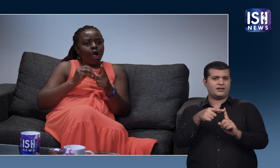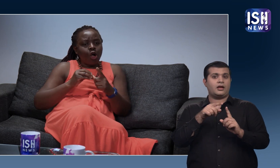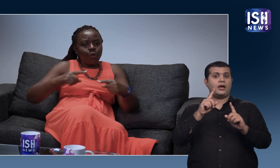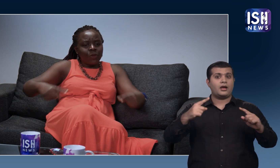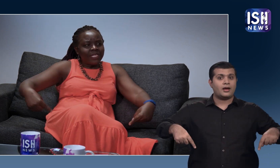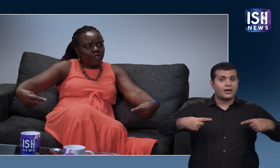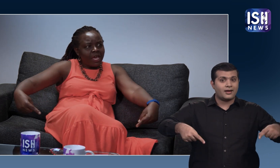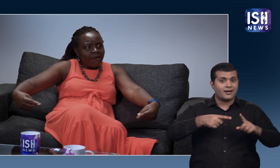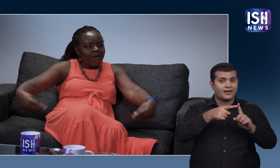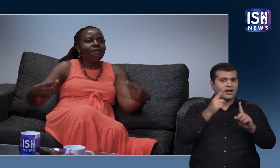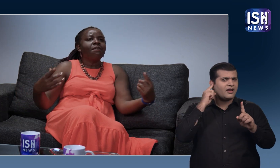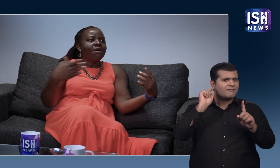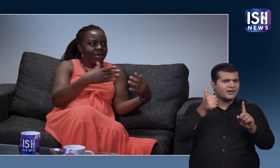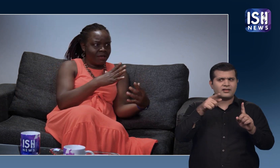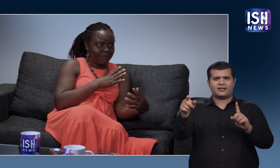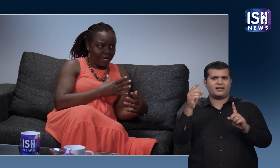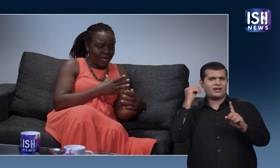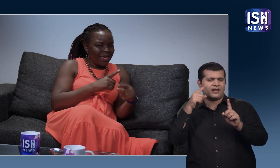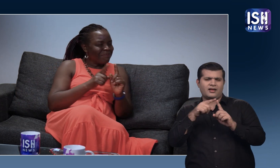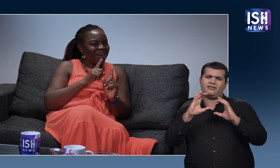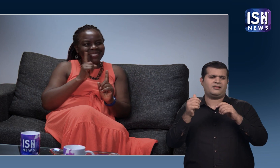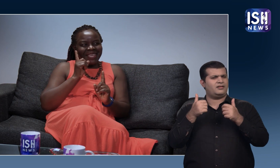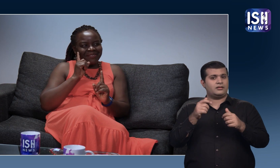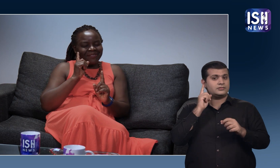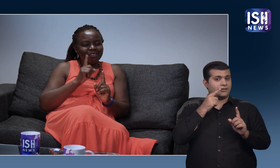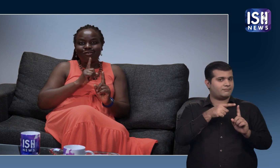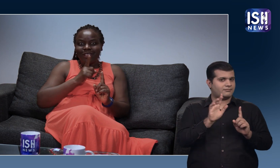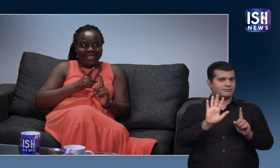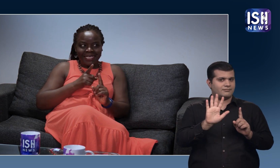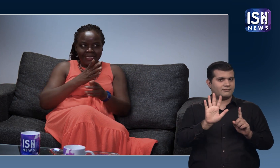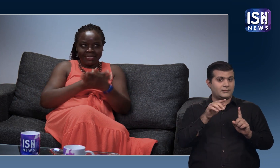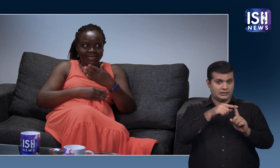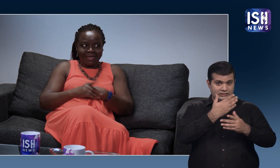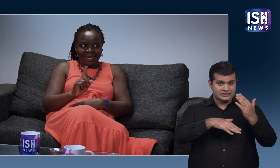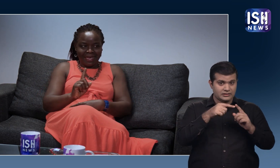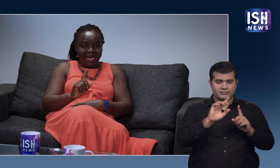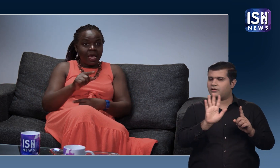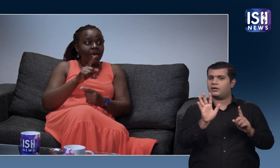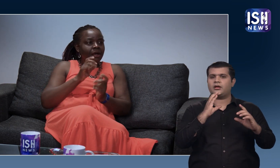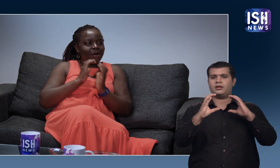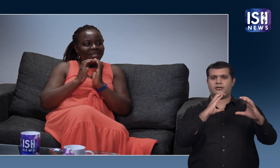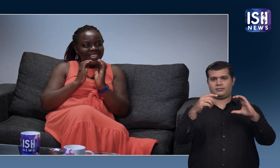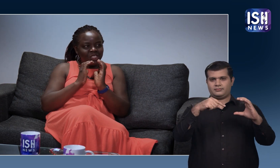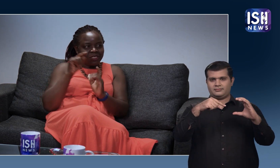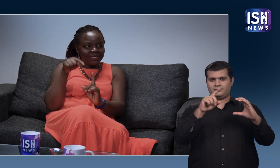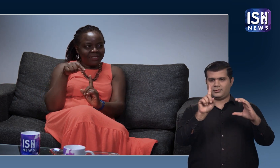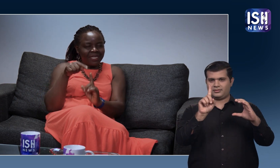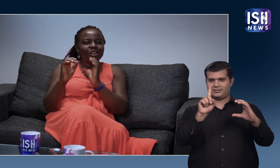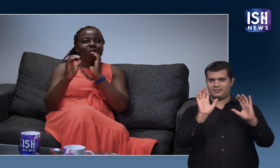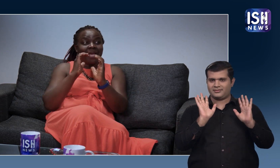Likewise, for the wheelchair users, it is fine to put them with hearing students, but for Deaf, really Deaf are not disabled. It is due to communication gap.